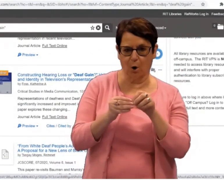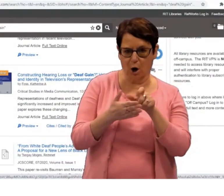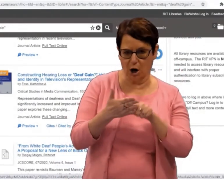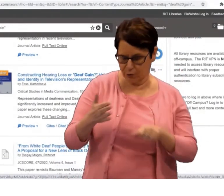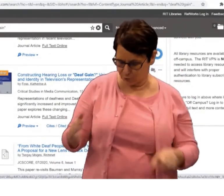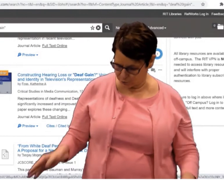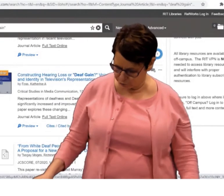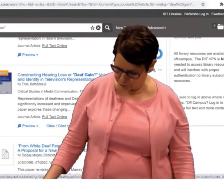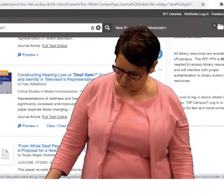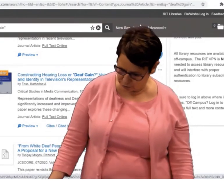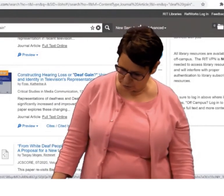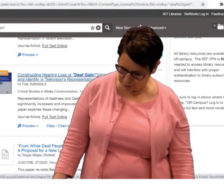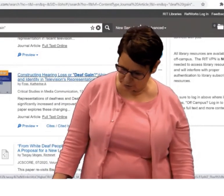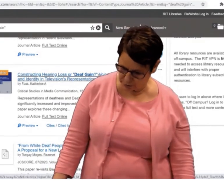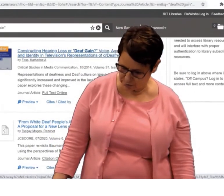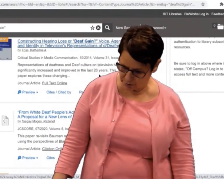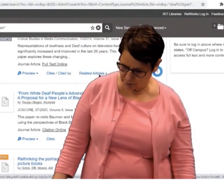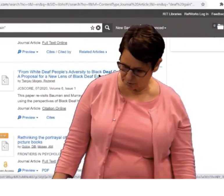Now I'm going to look for more articles.